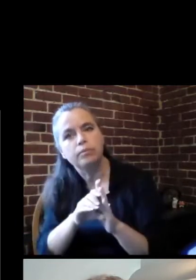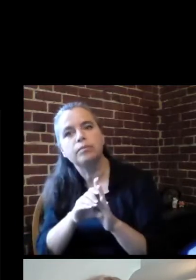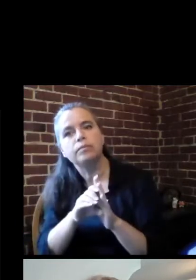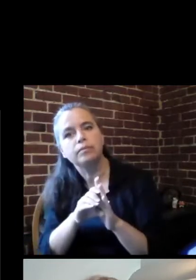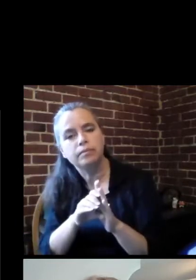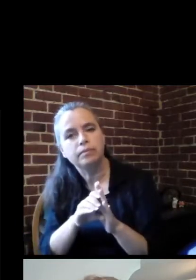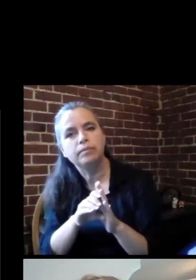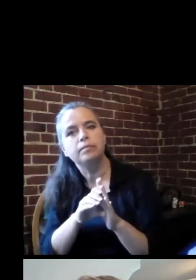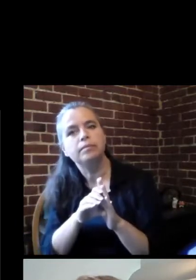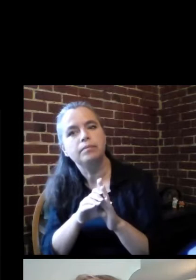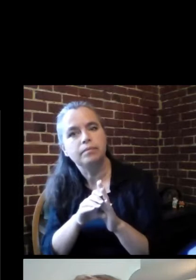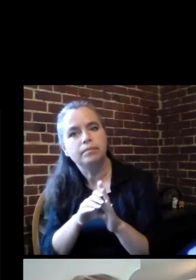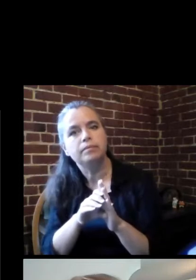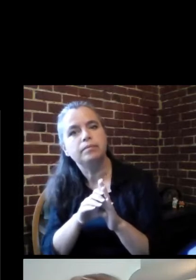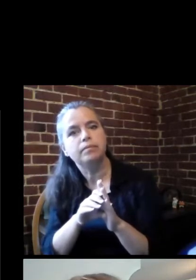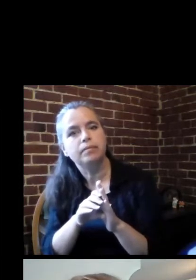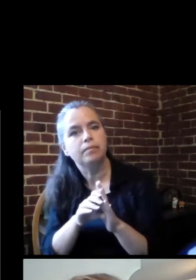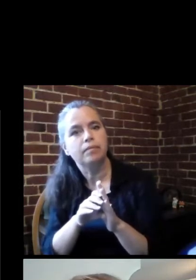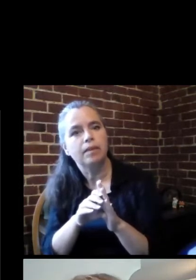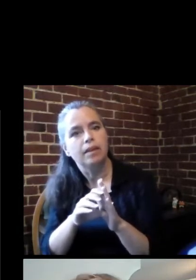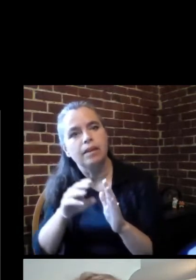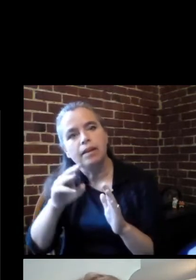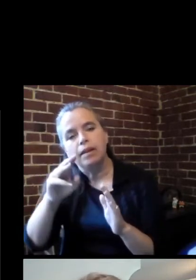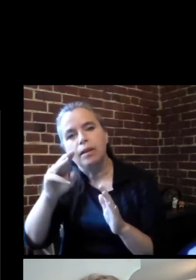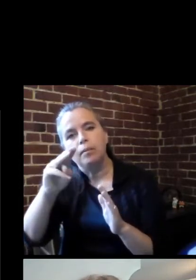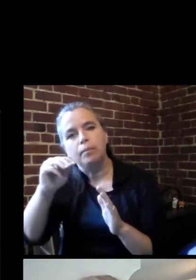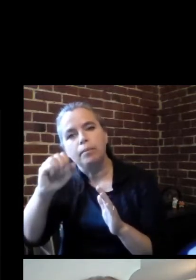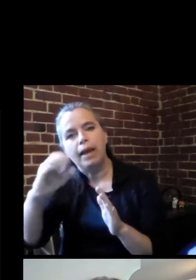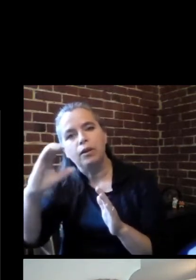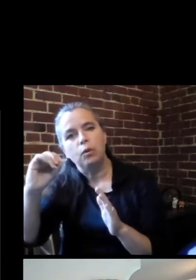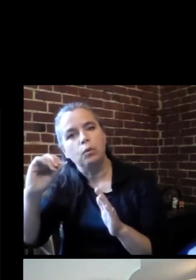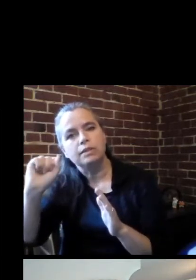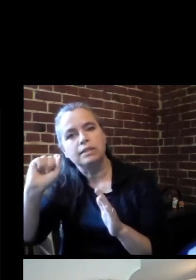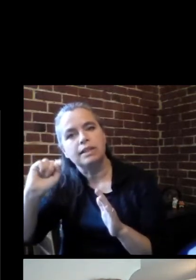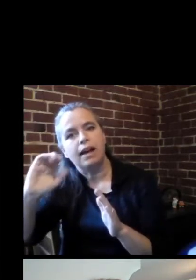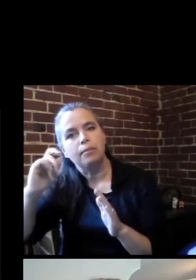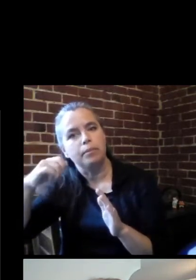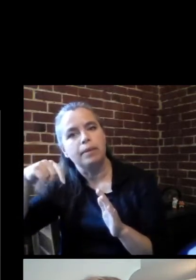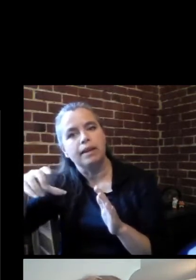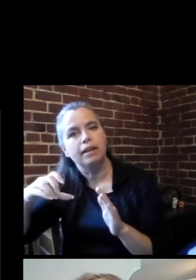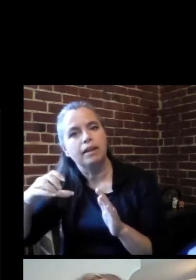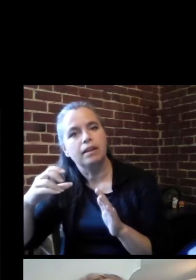Even though these are macroscopic remains, you can see seeds in your hand, with your eyes.